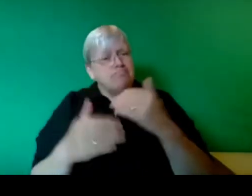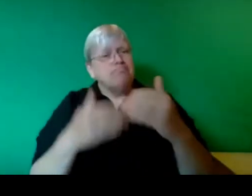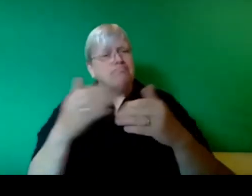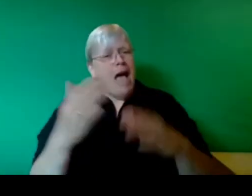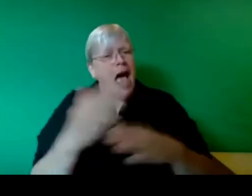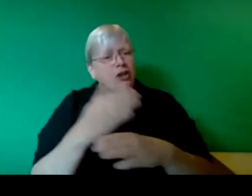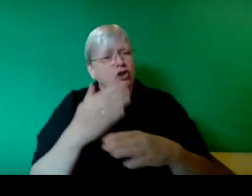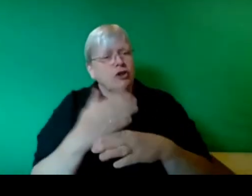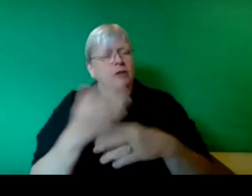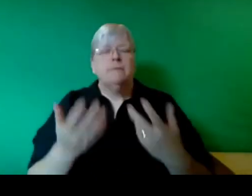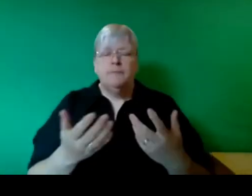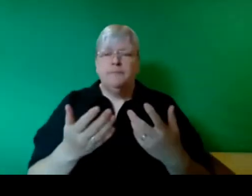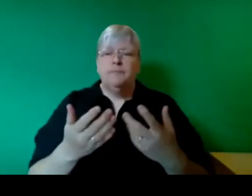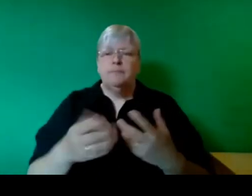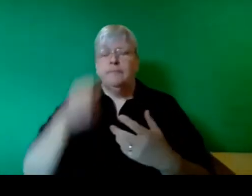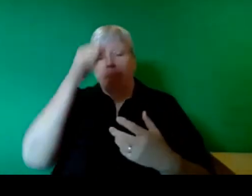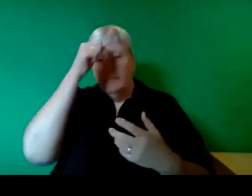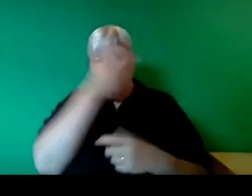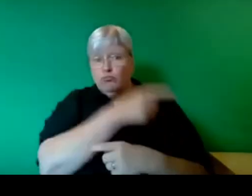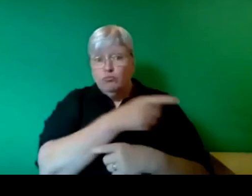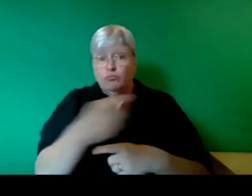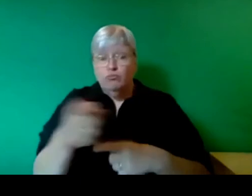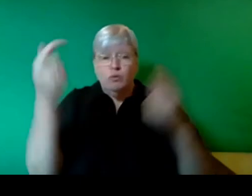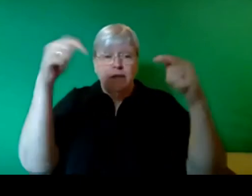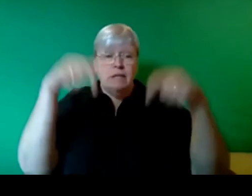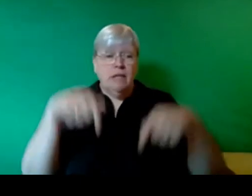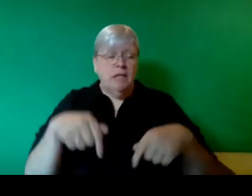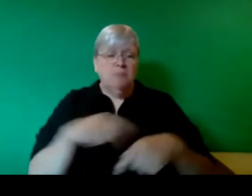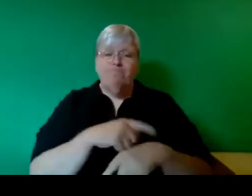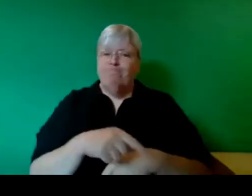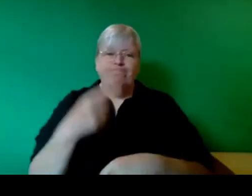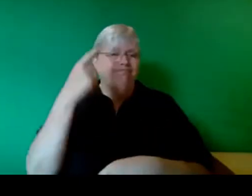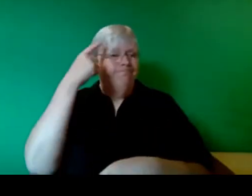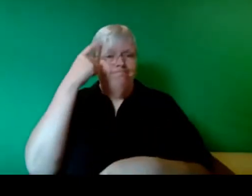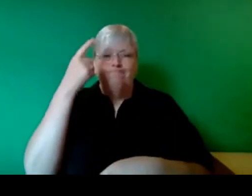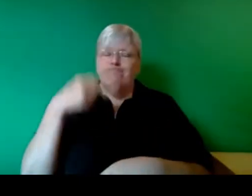there are those here who don't think that all the recommendations were as strong as it could have